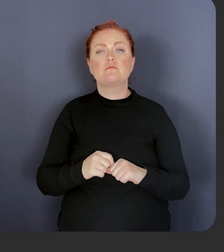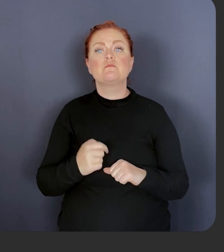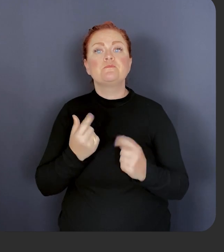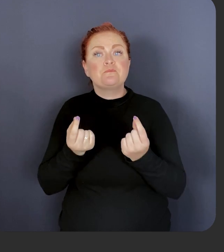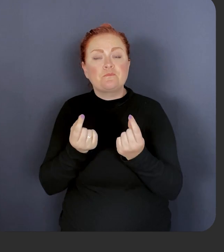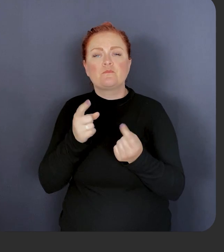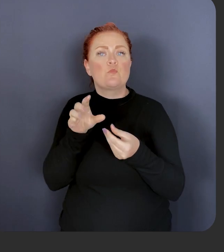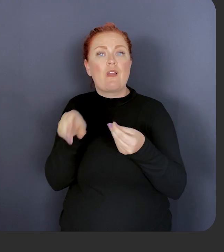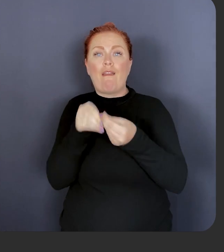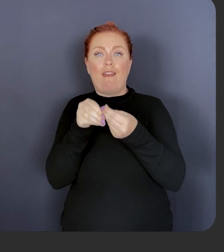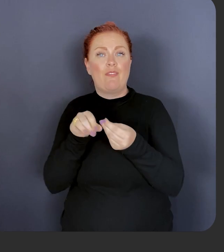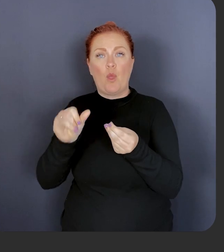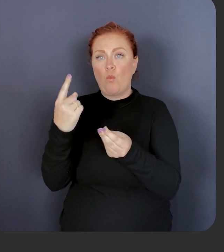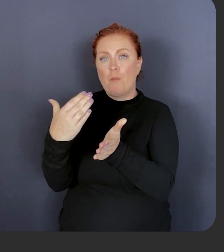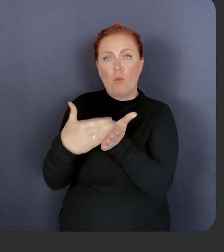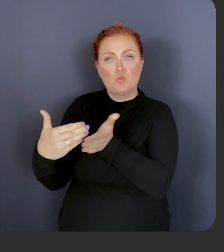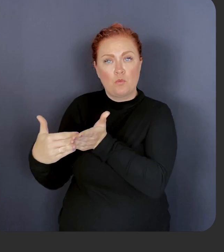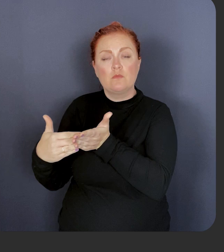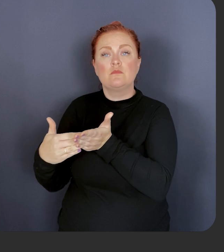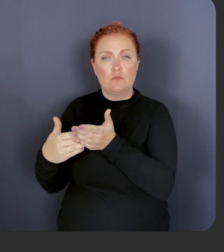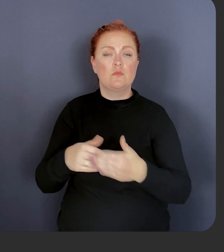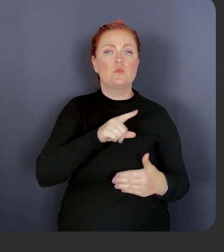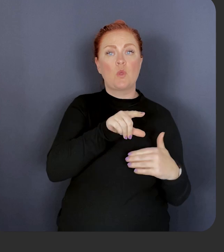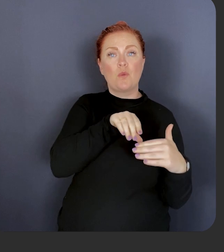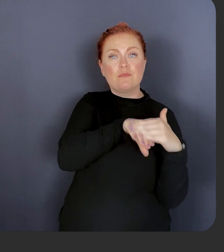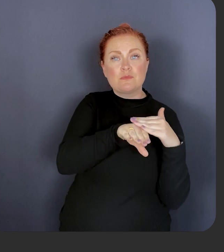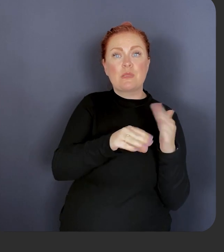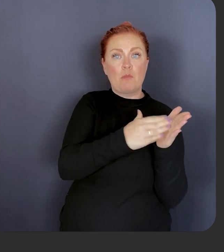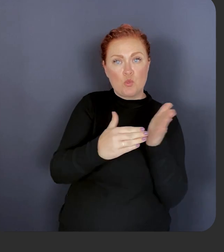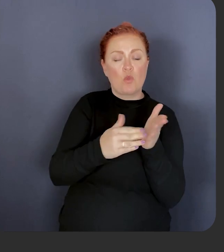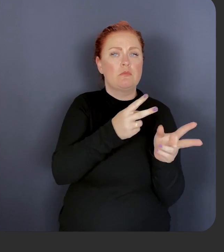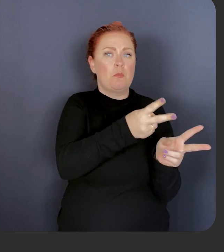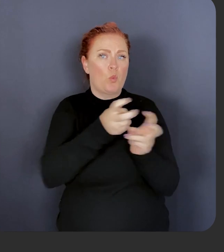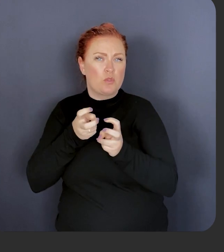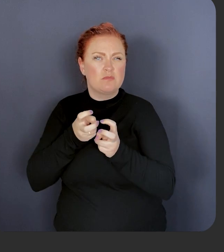All we're doing is adding this module. So we want to import the accessibility module.